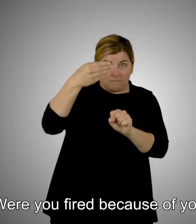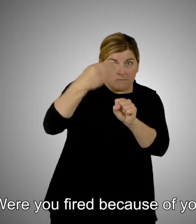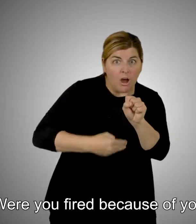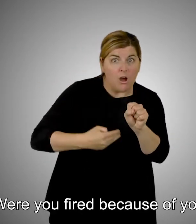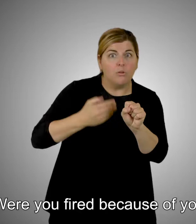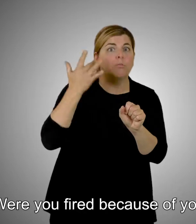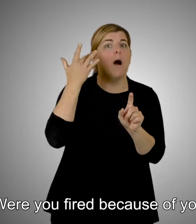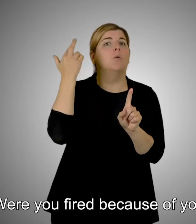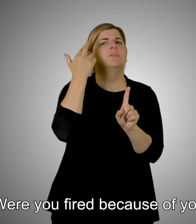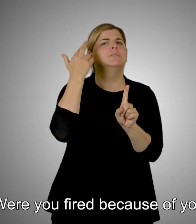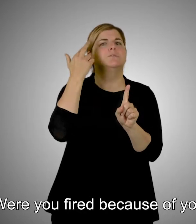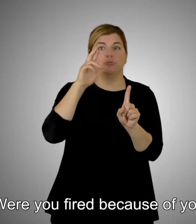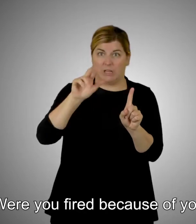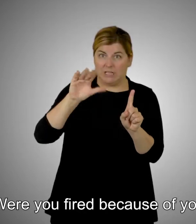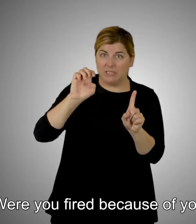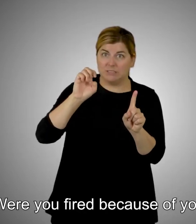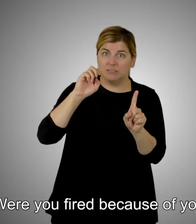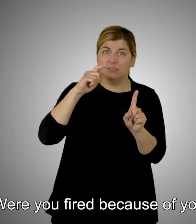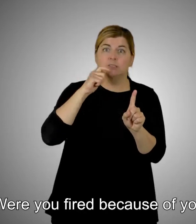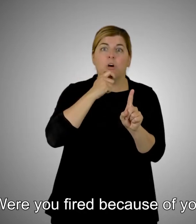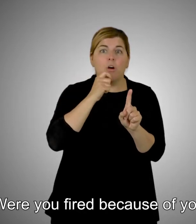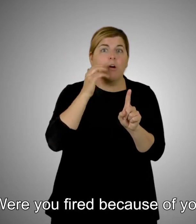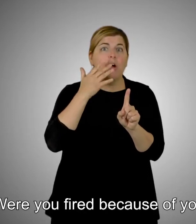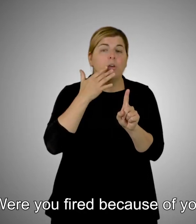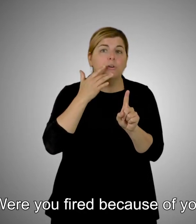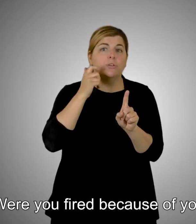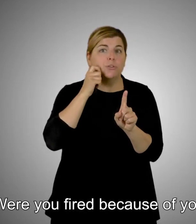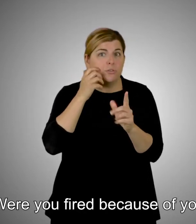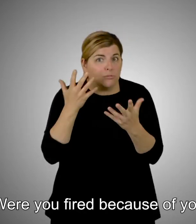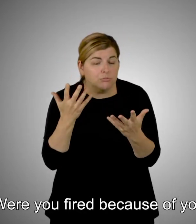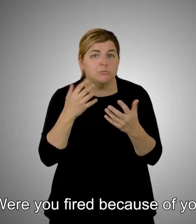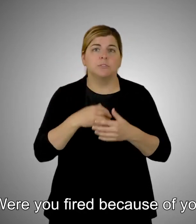Were you fired because of your race?